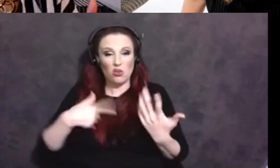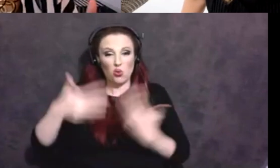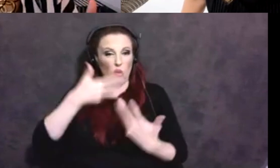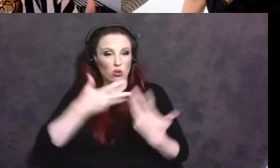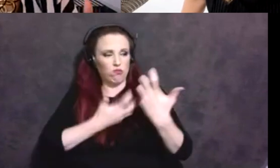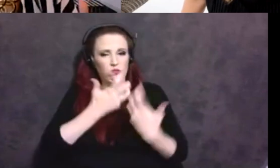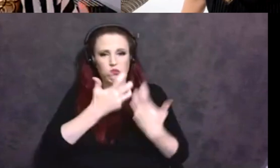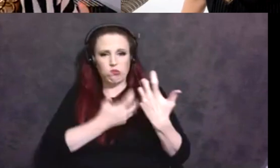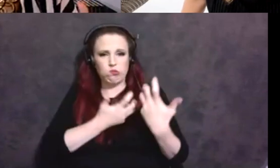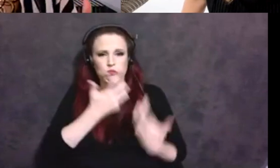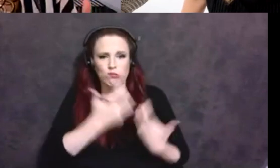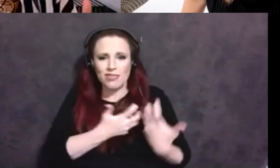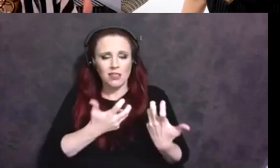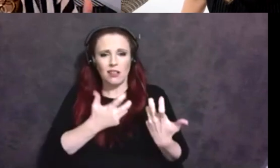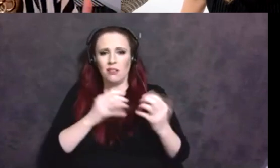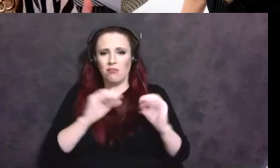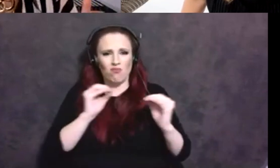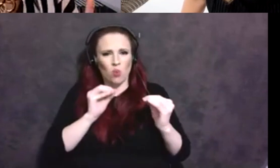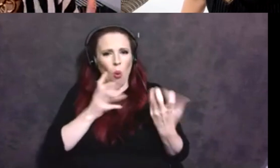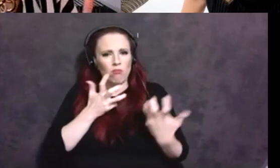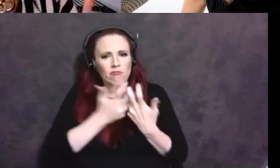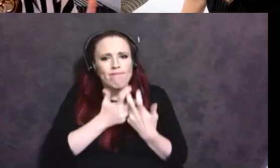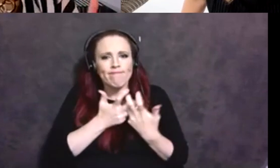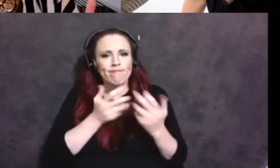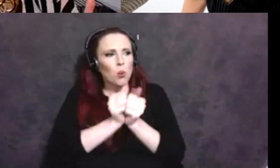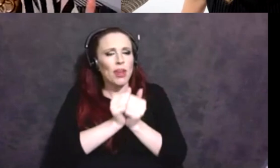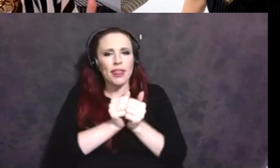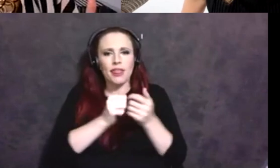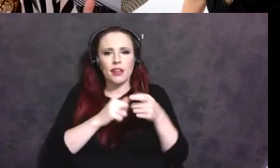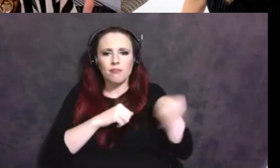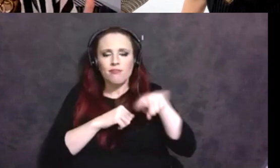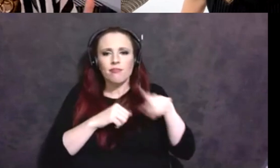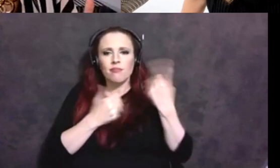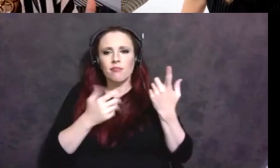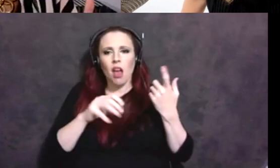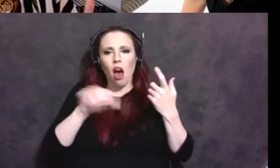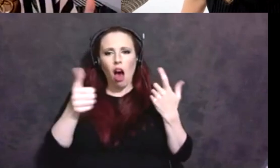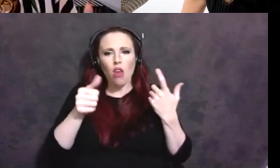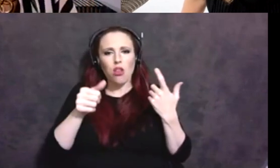I was like what does it mean to be Canadian with brown skin and other days I felt like